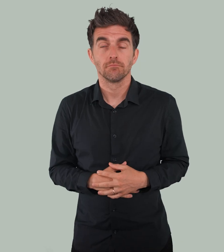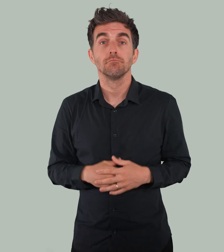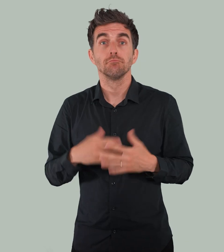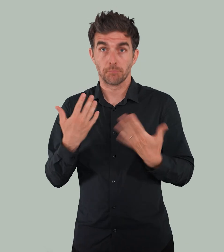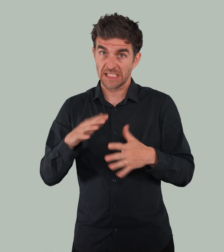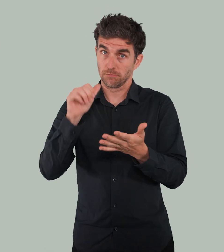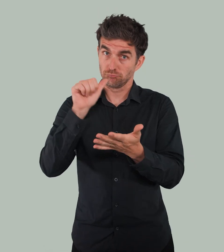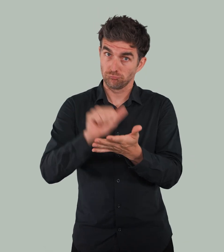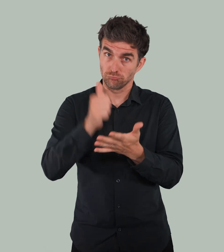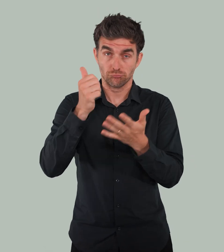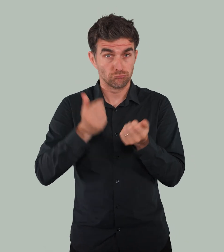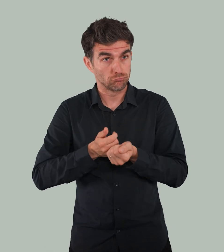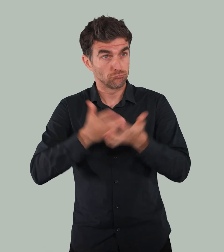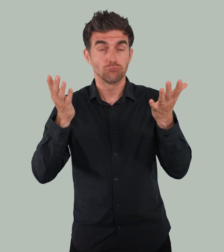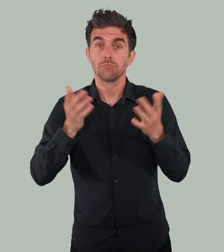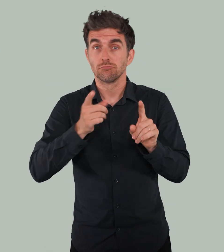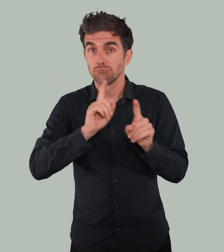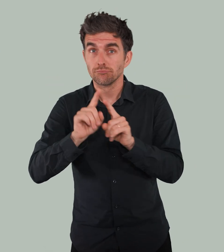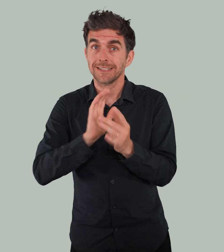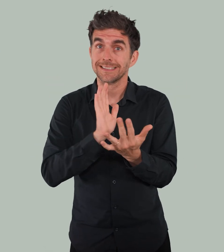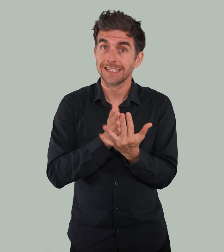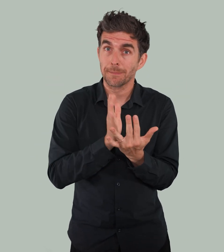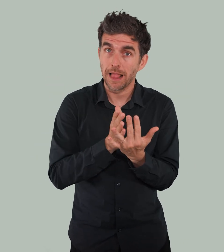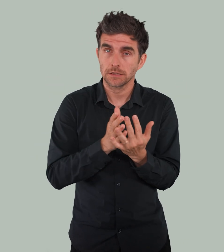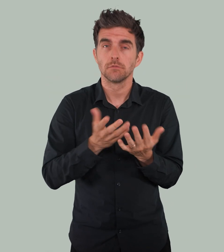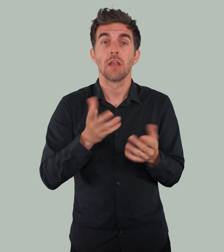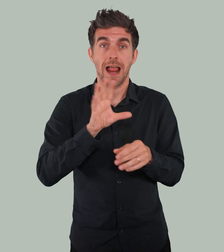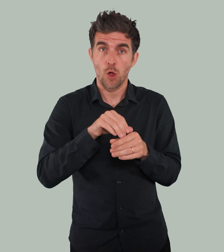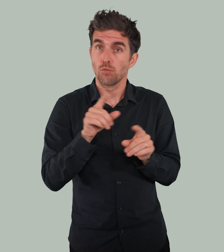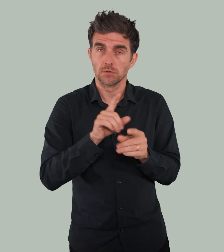It was published in a range of accessible versions including